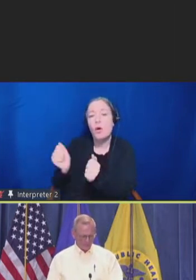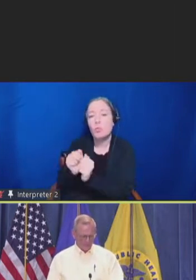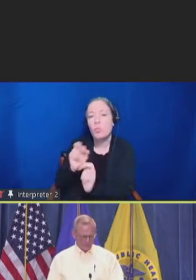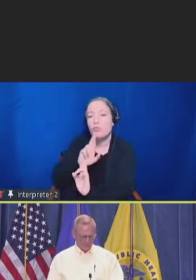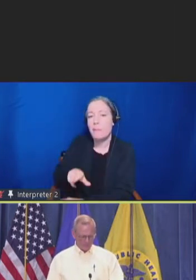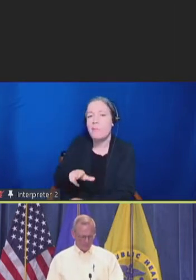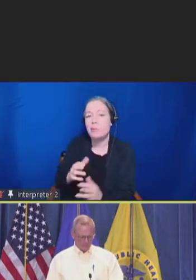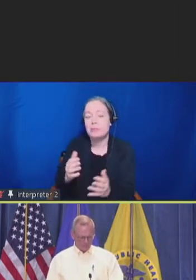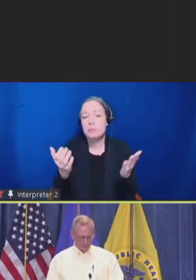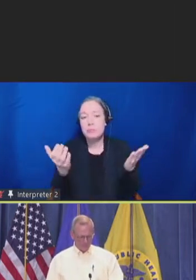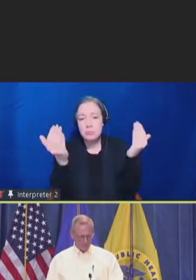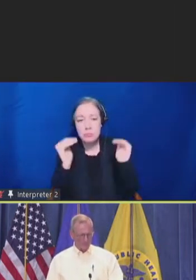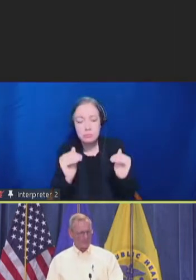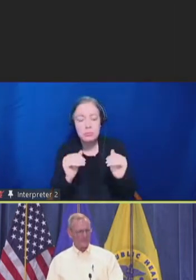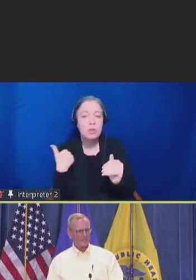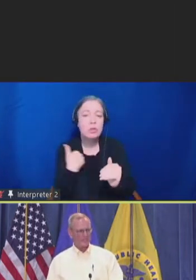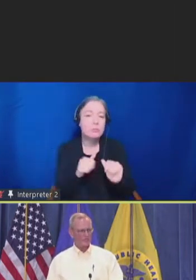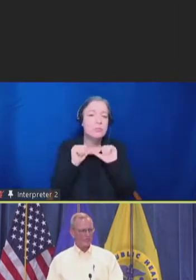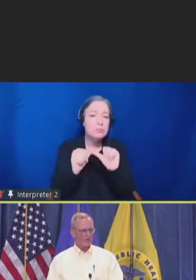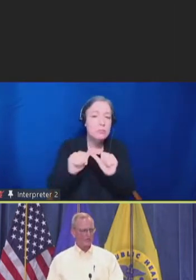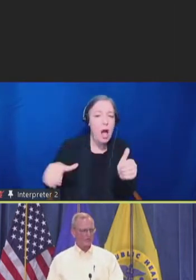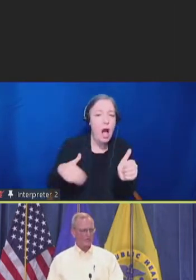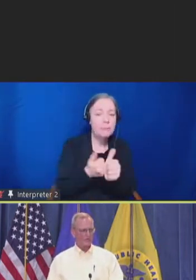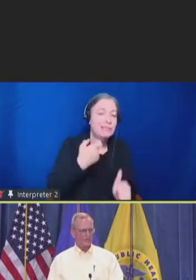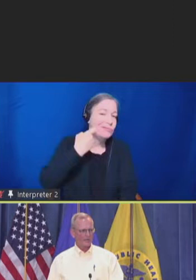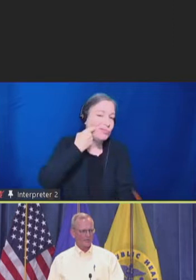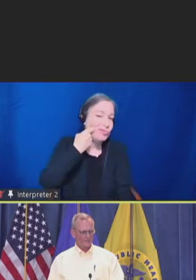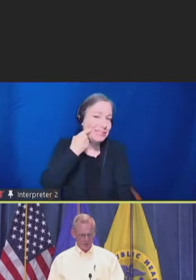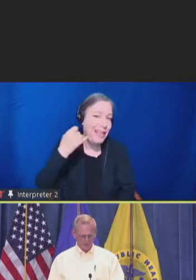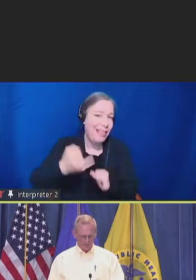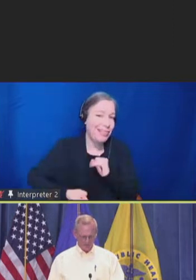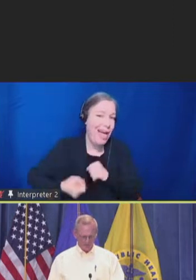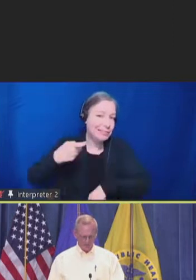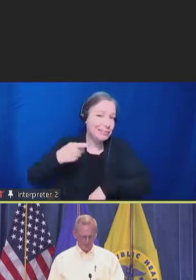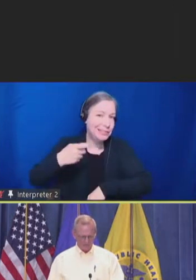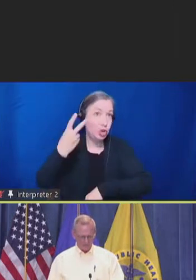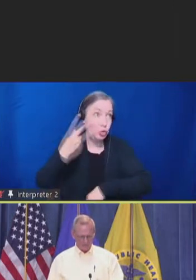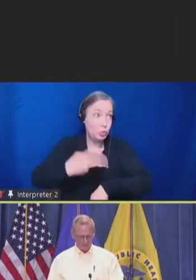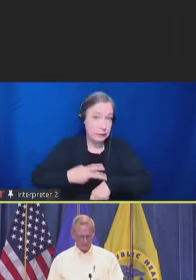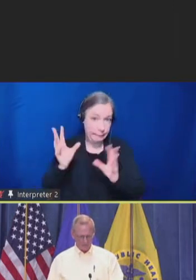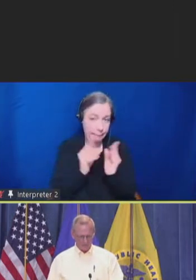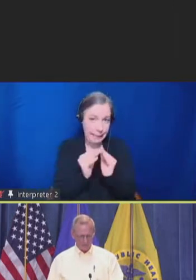We updated the committee on the last two meetings here at NVAC, both at the February 3rd and